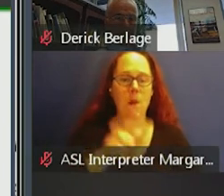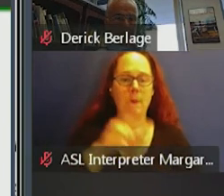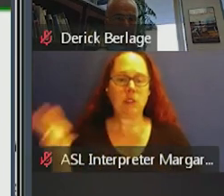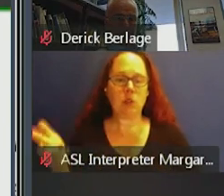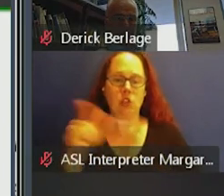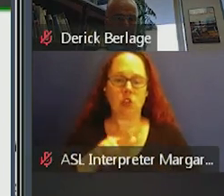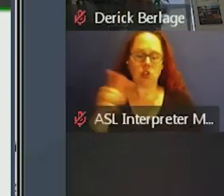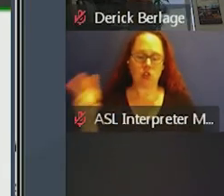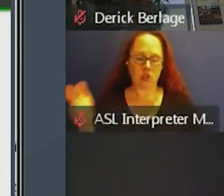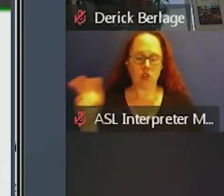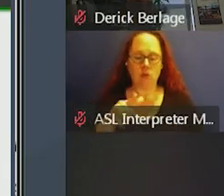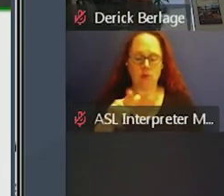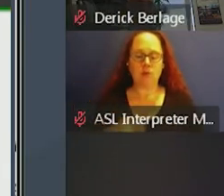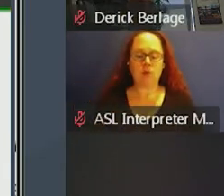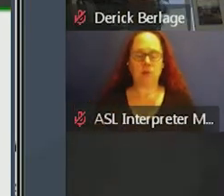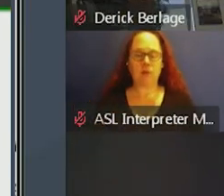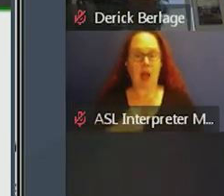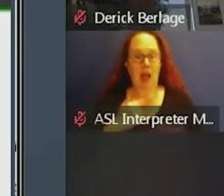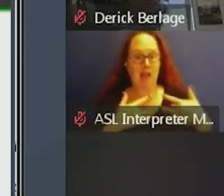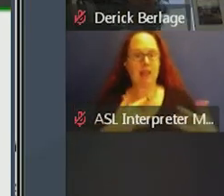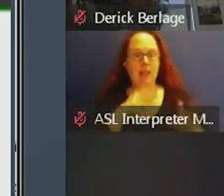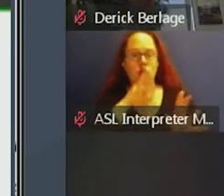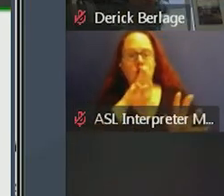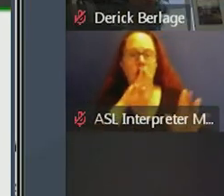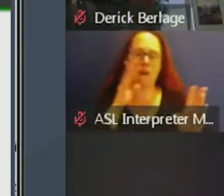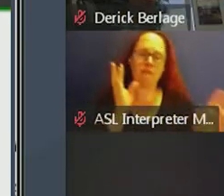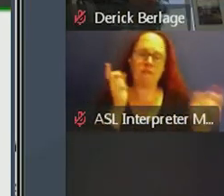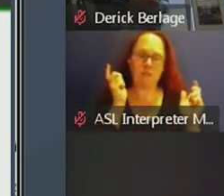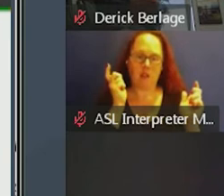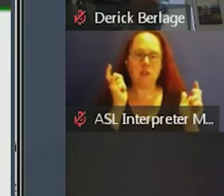and I tend to talk quickly and I know others may as well.